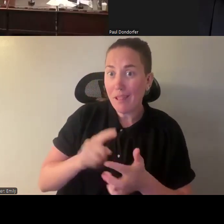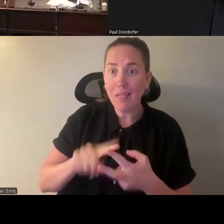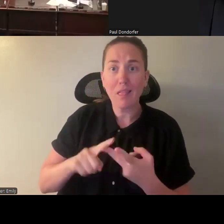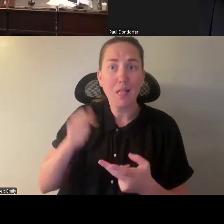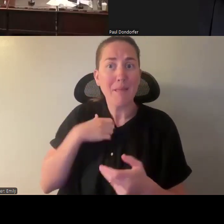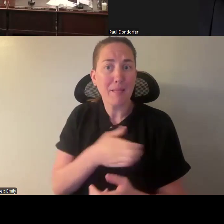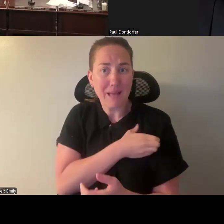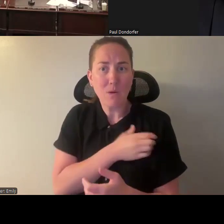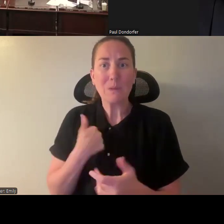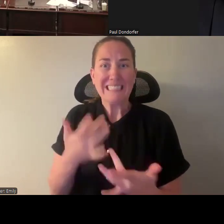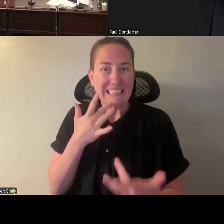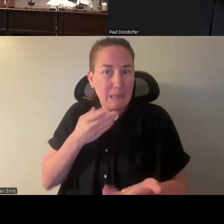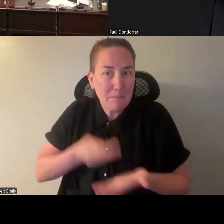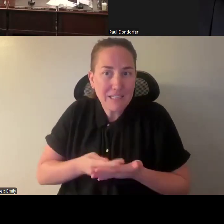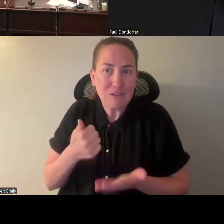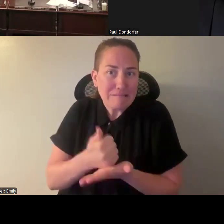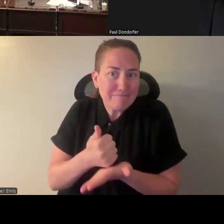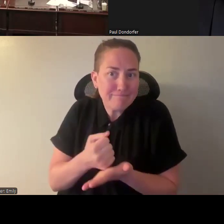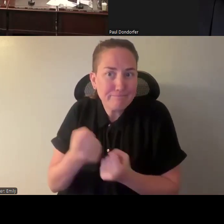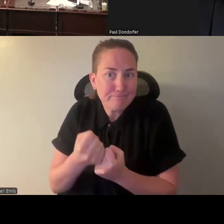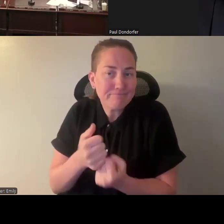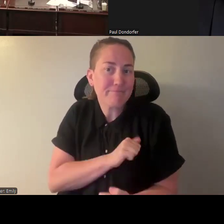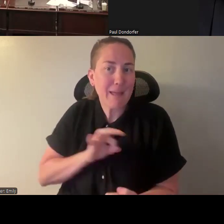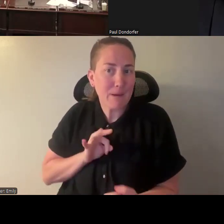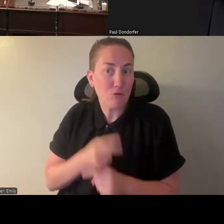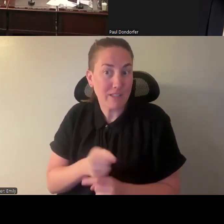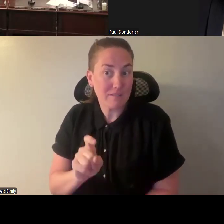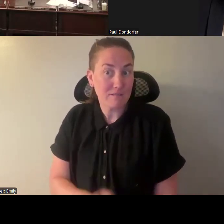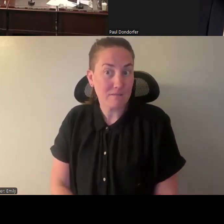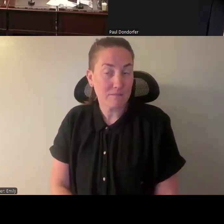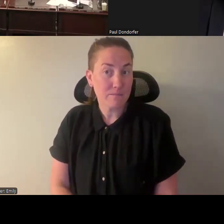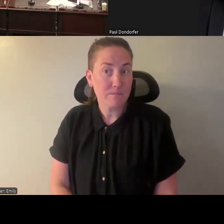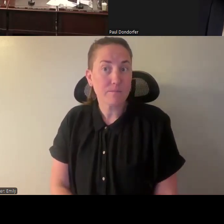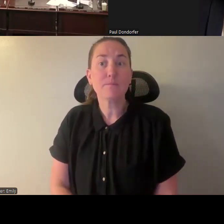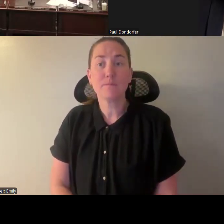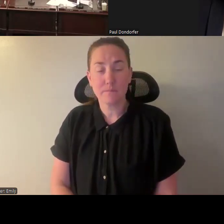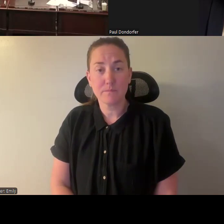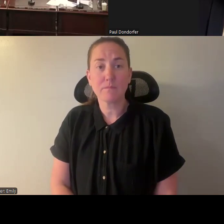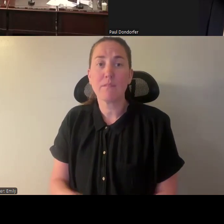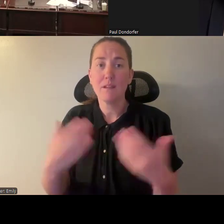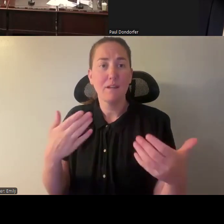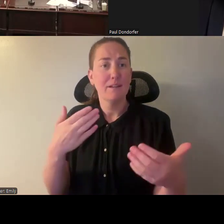We all know that We're always trying to help them out with manpower Um anyone in the jail